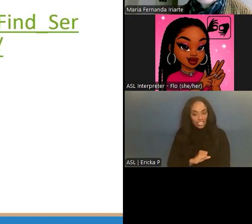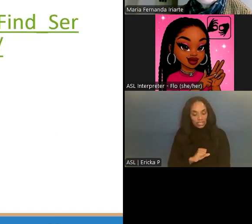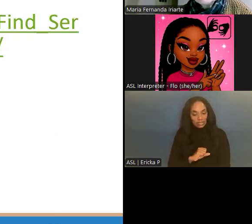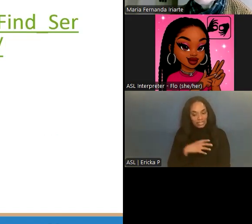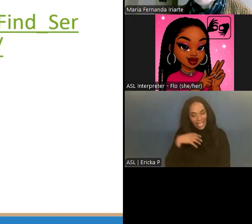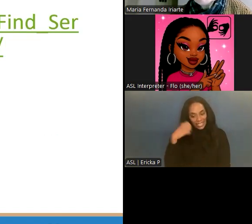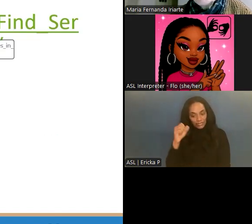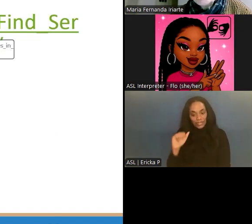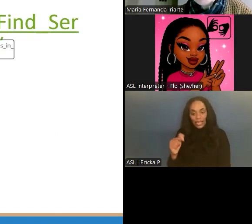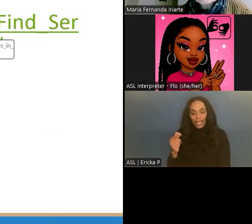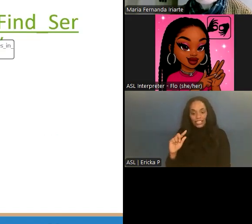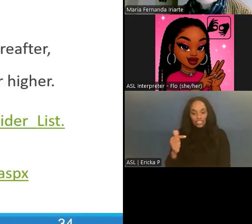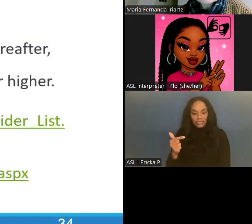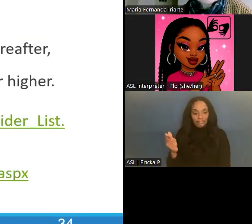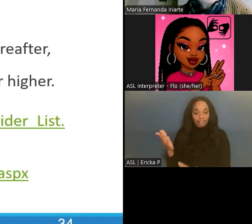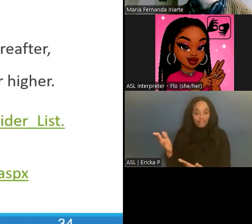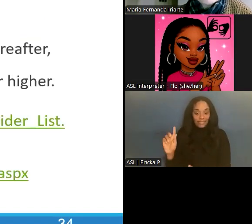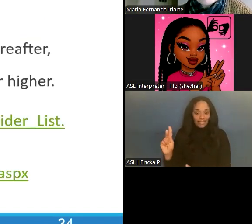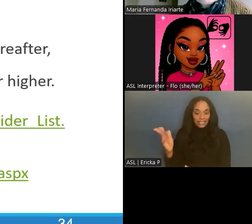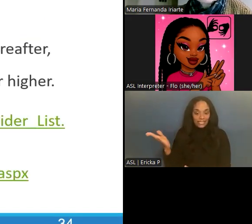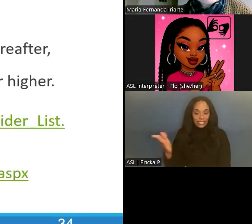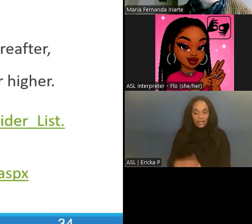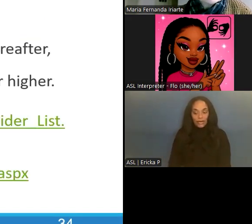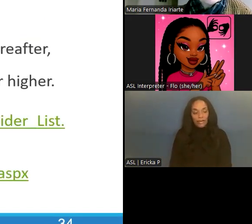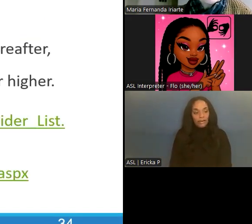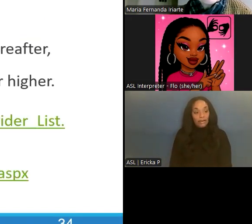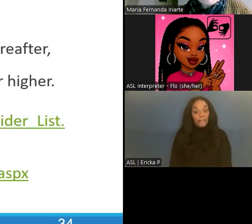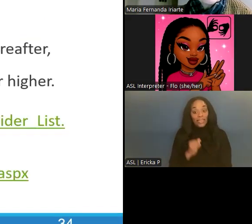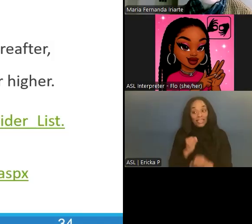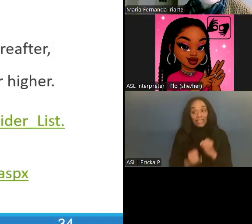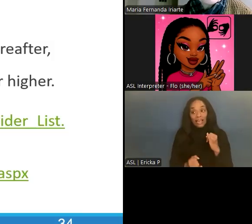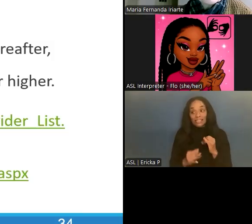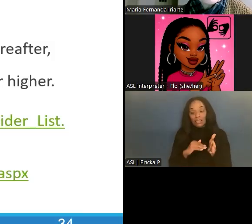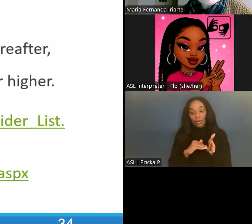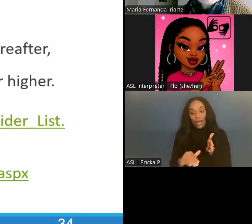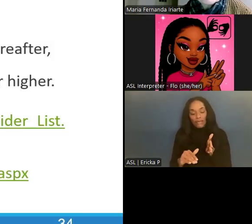And the link is here. And lastly, the waiver, the Medi-Cal waiver